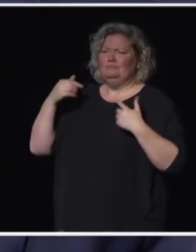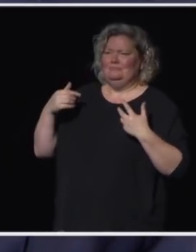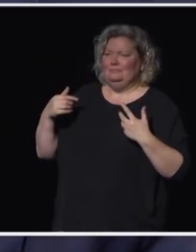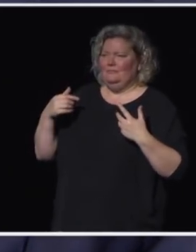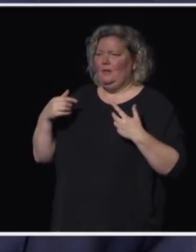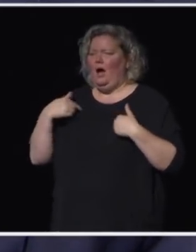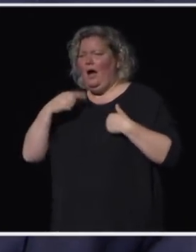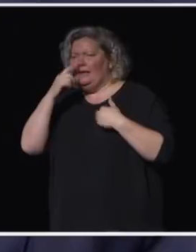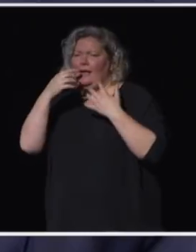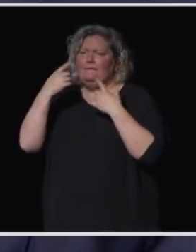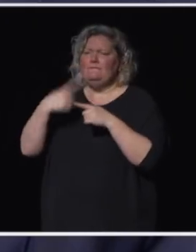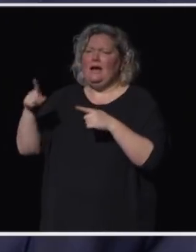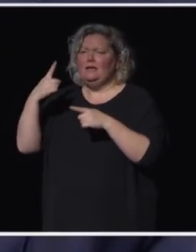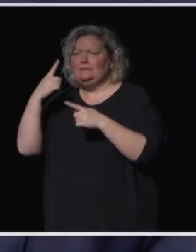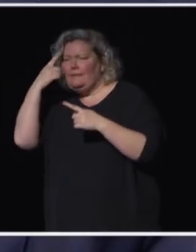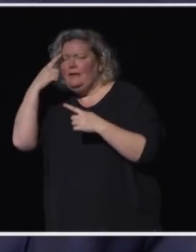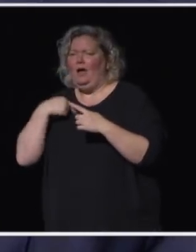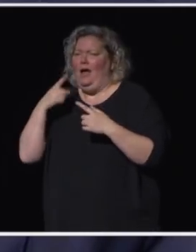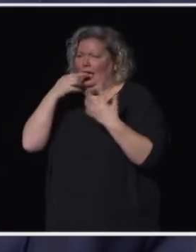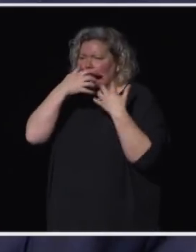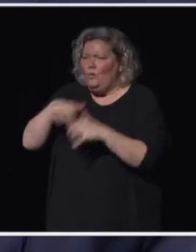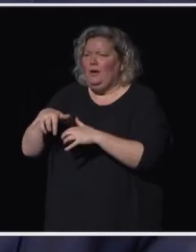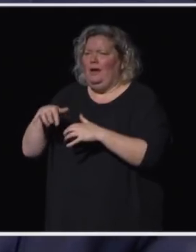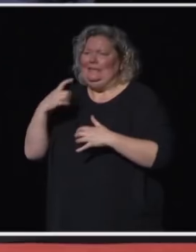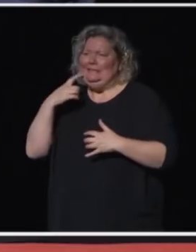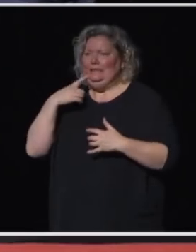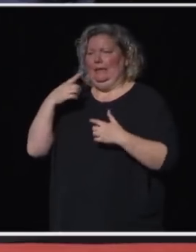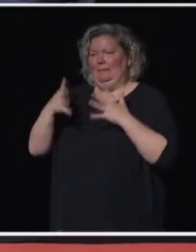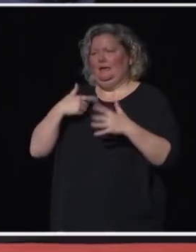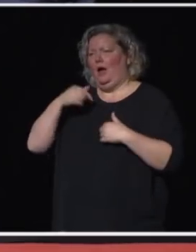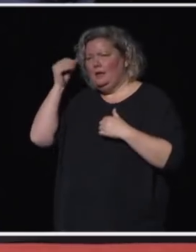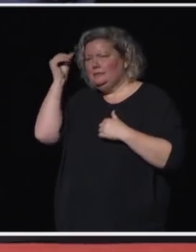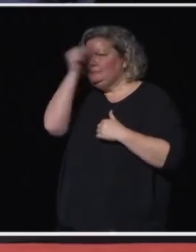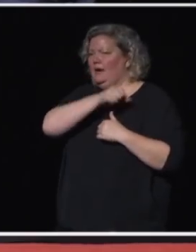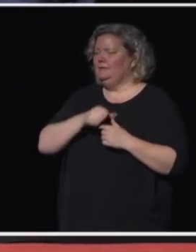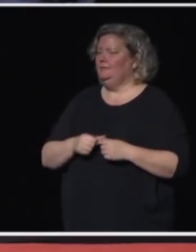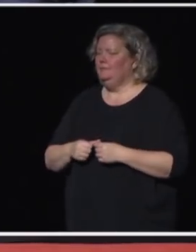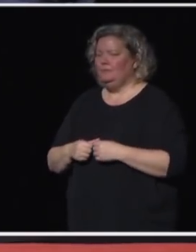to reason quickly that they actually know more than they do. Let's put the fatherhood thing around at the moment